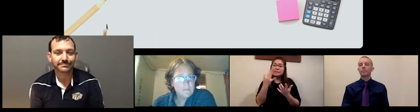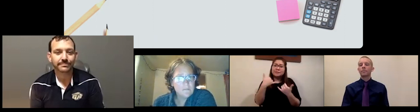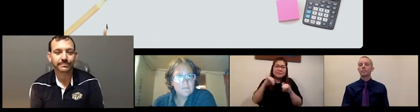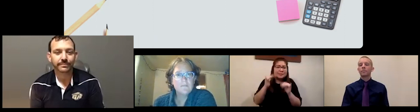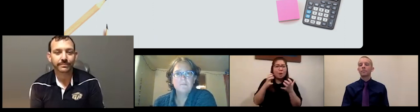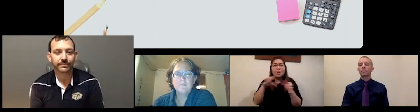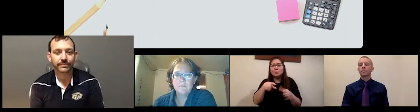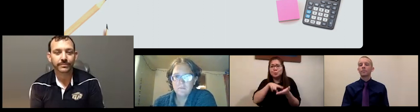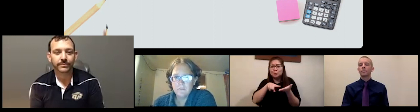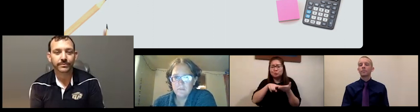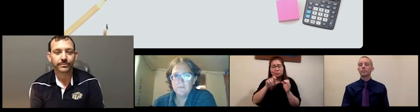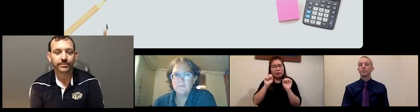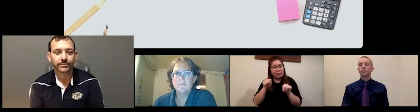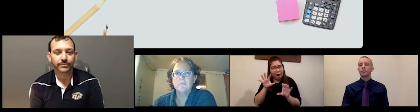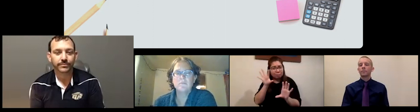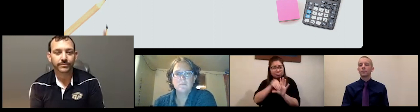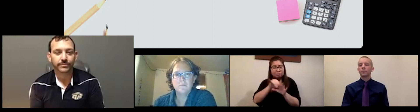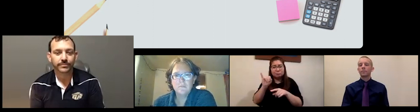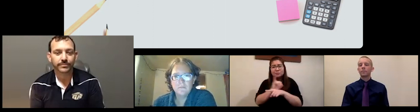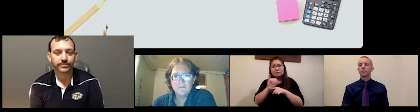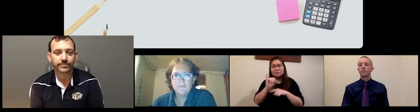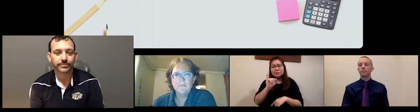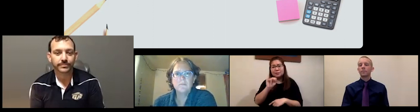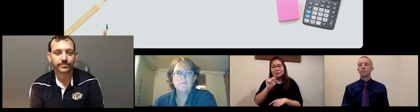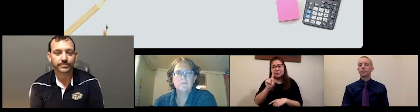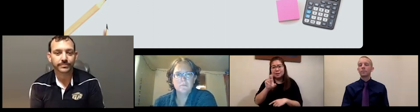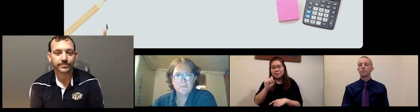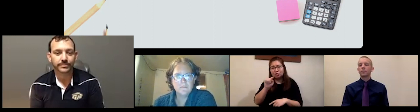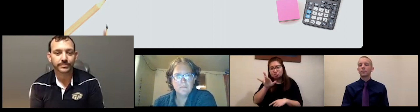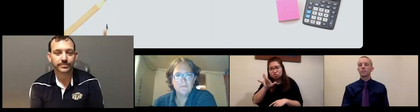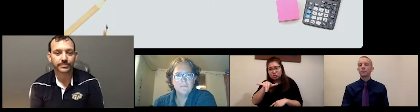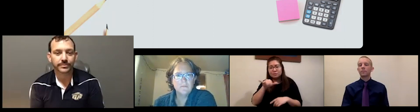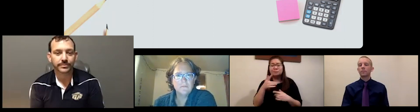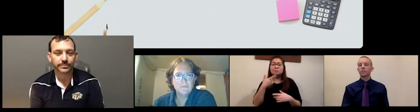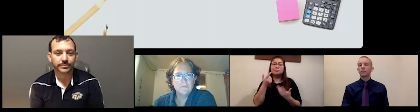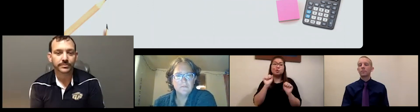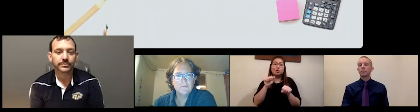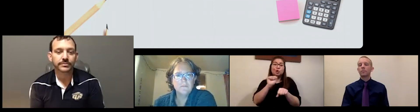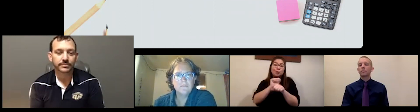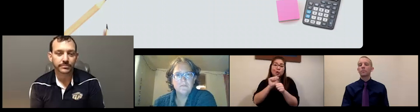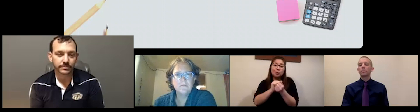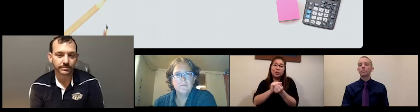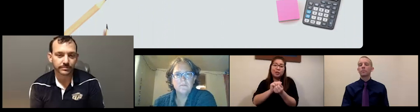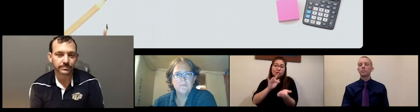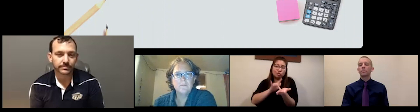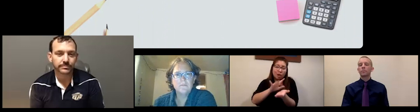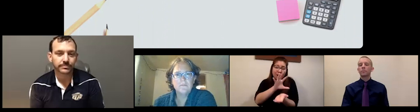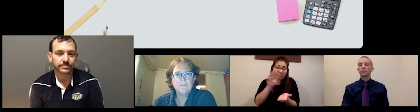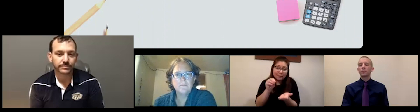If you still want to do research, you can work in industry. You could work with drug companies.